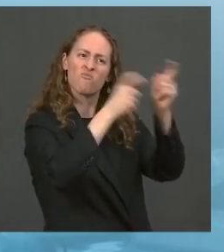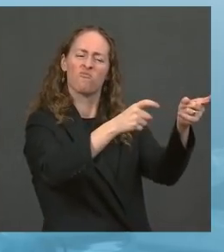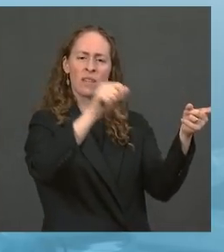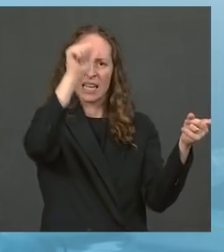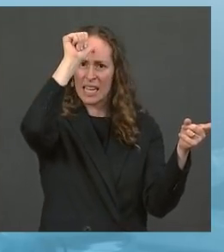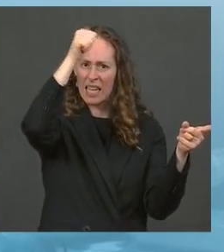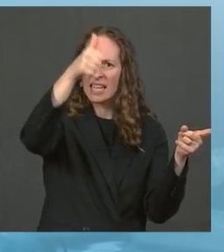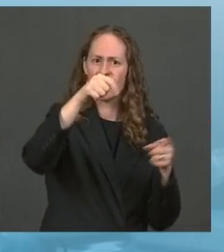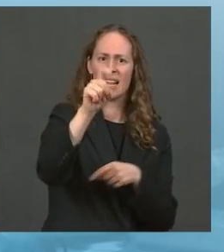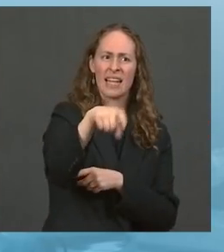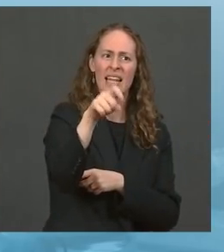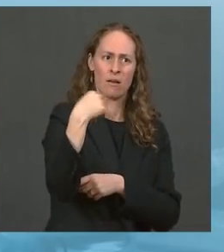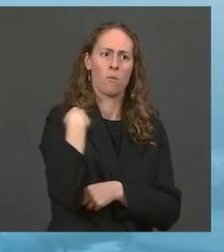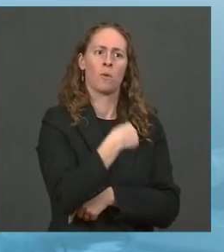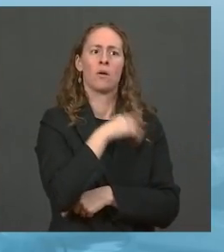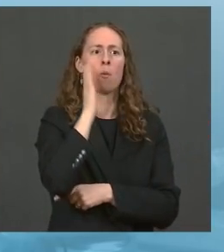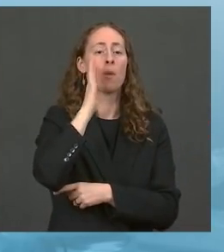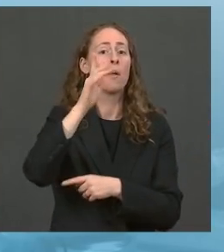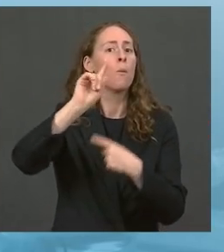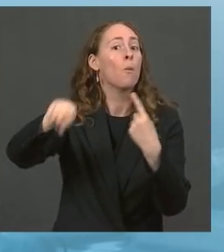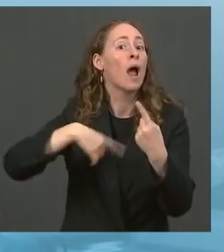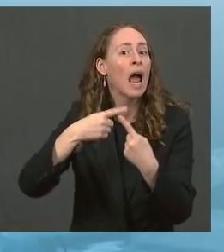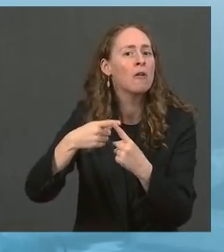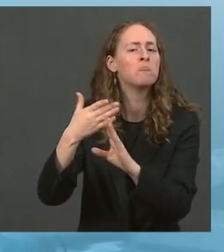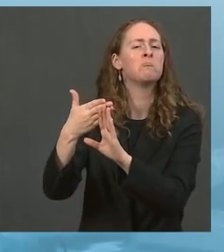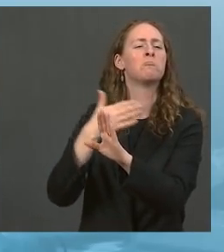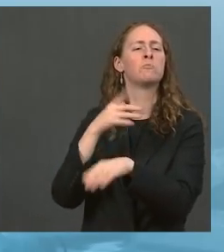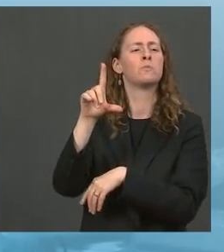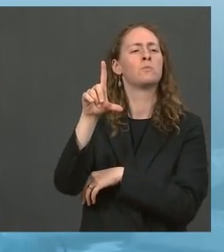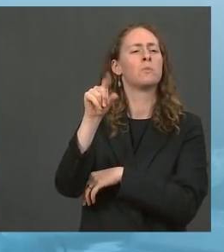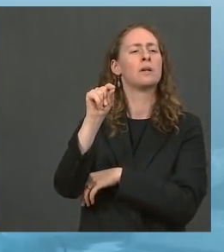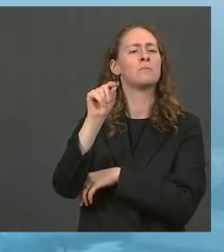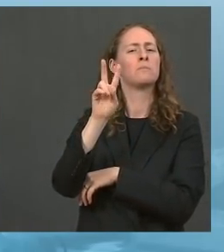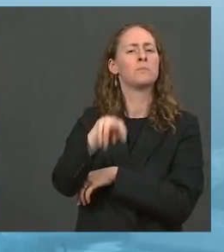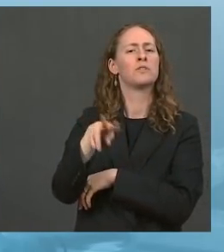And we're providing financing and helping strengthen manufacturing in South Africa